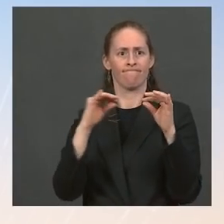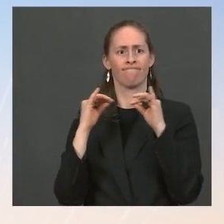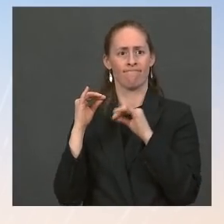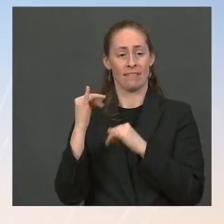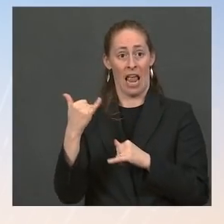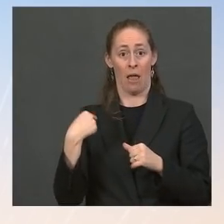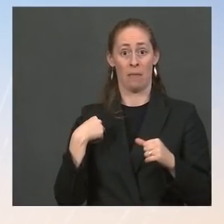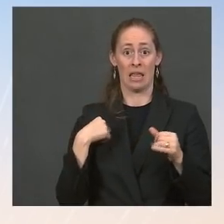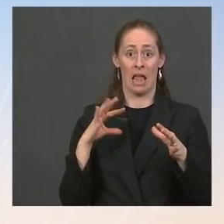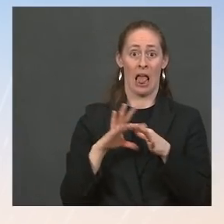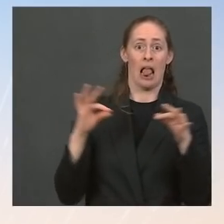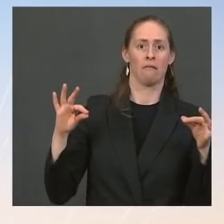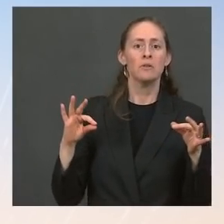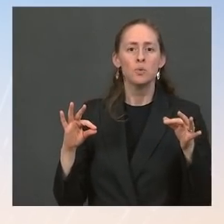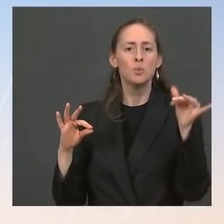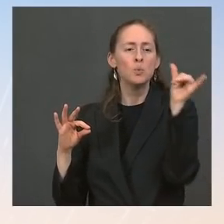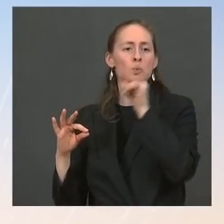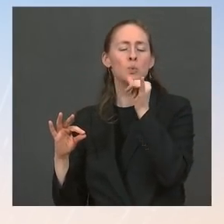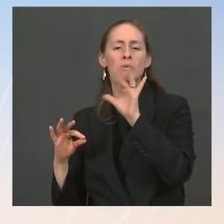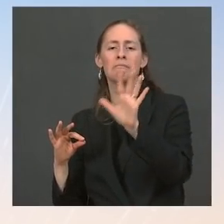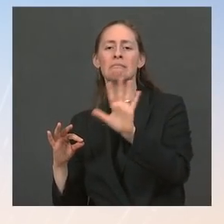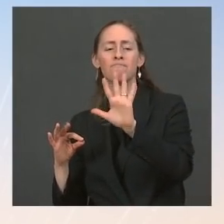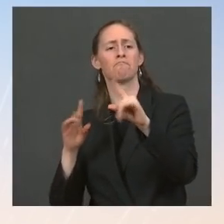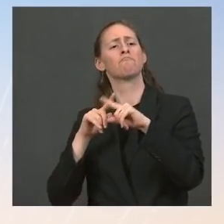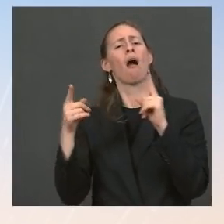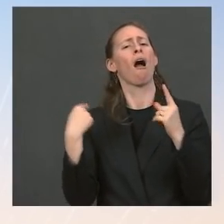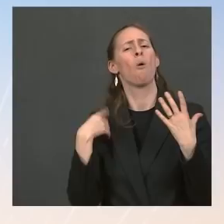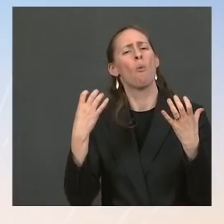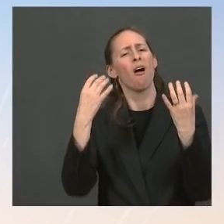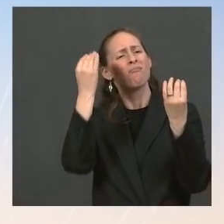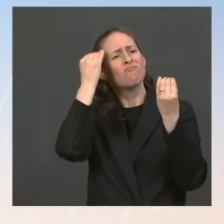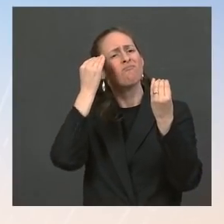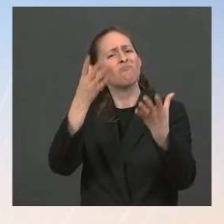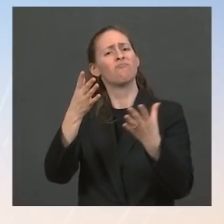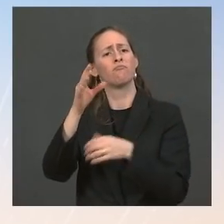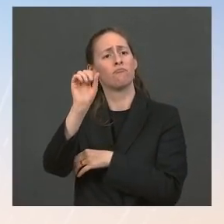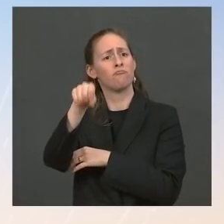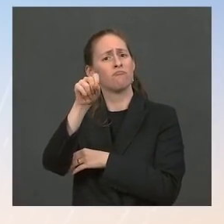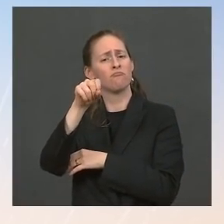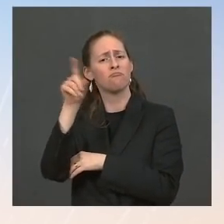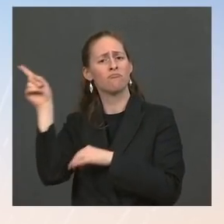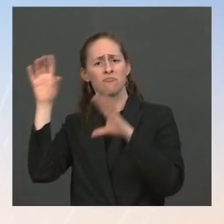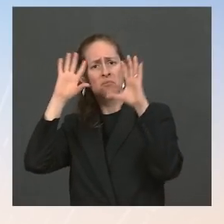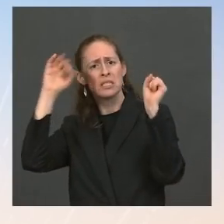I will note that, of course, the President has watched and you've heard him talk about the impacts that --